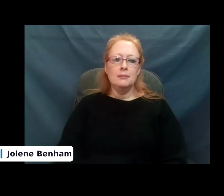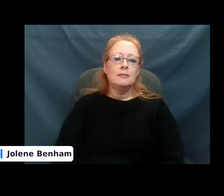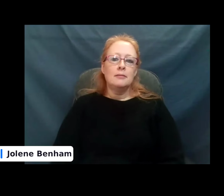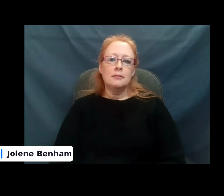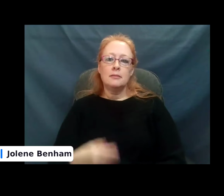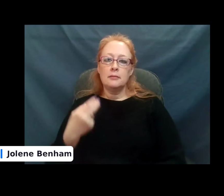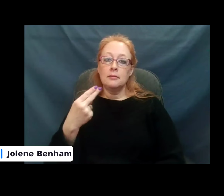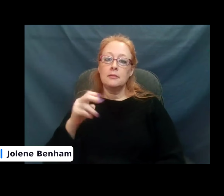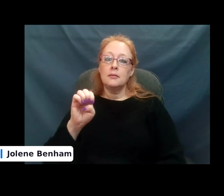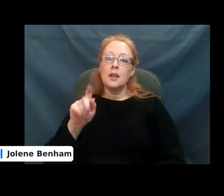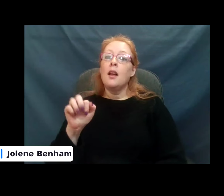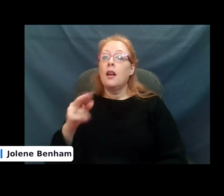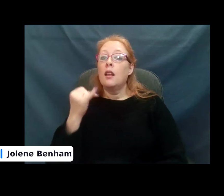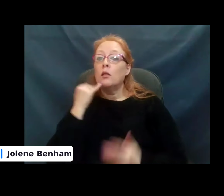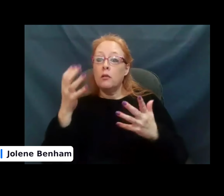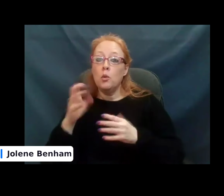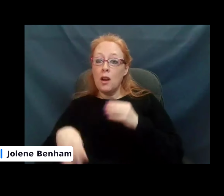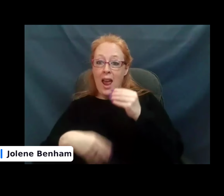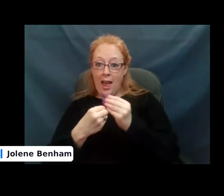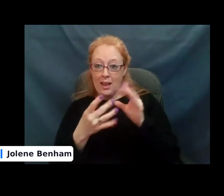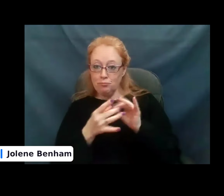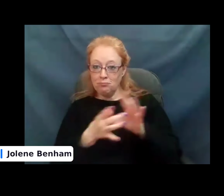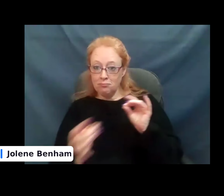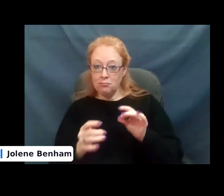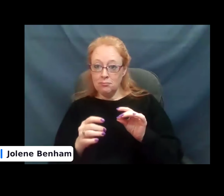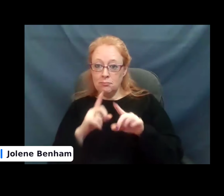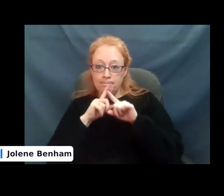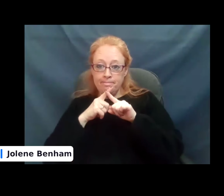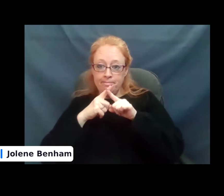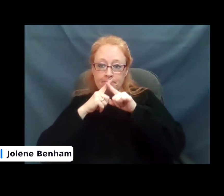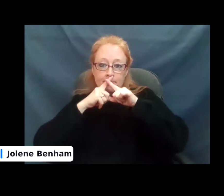I really want to see it.